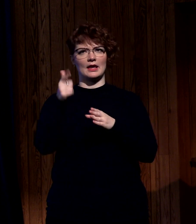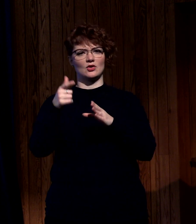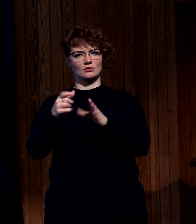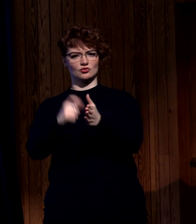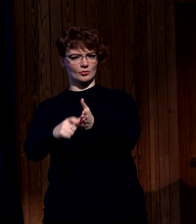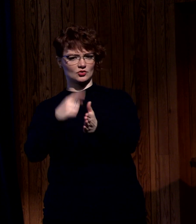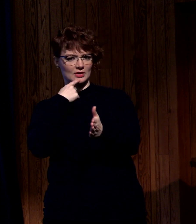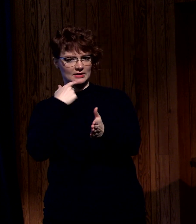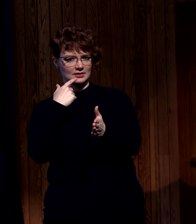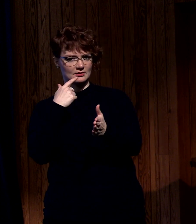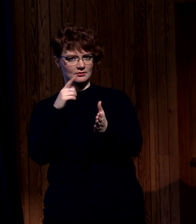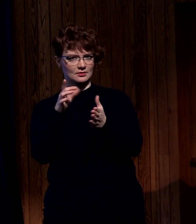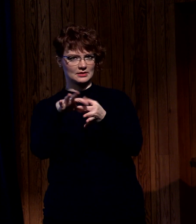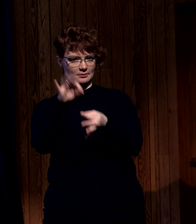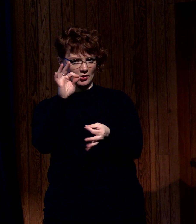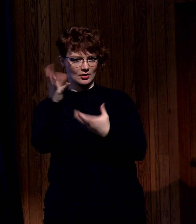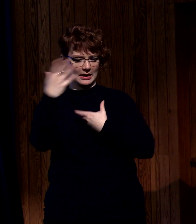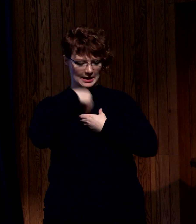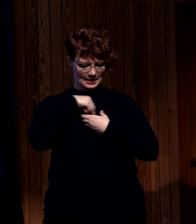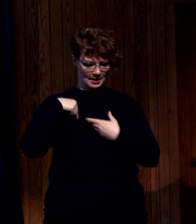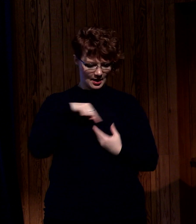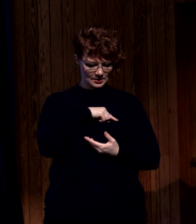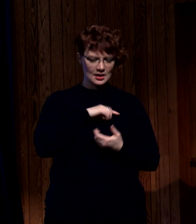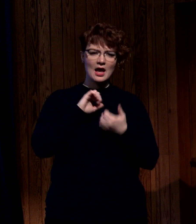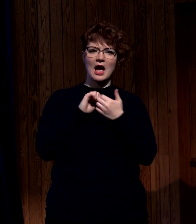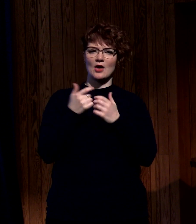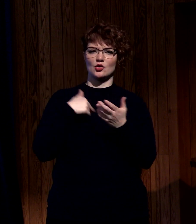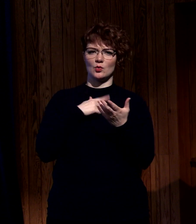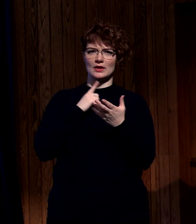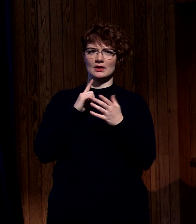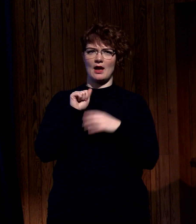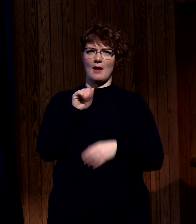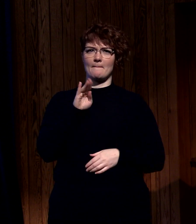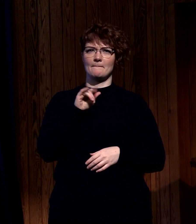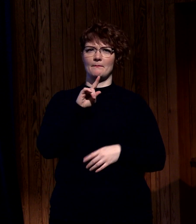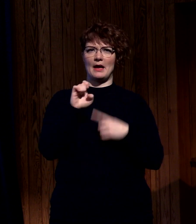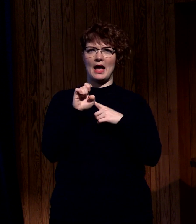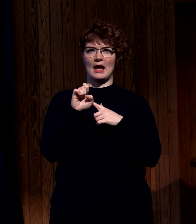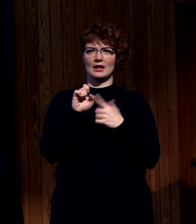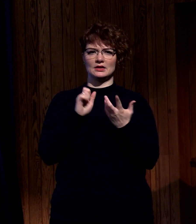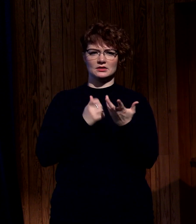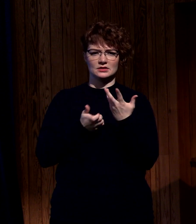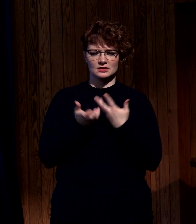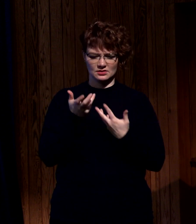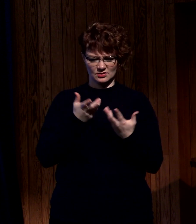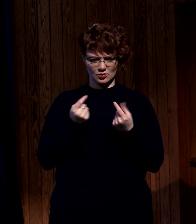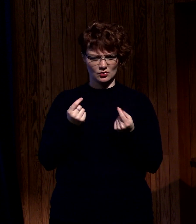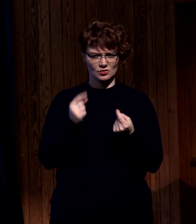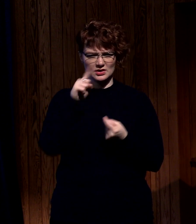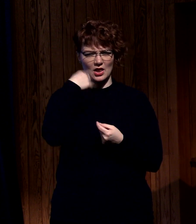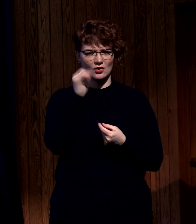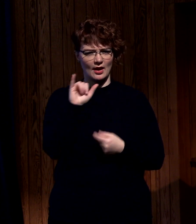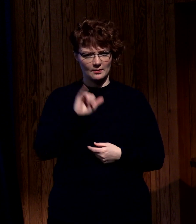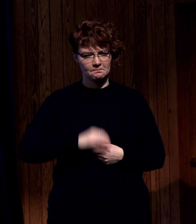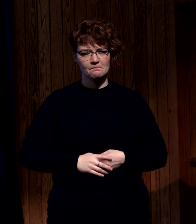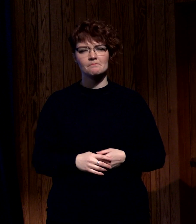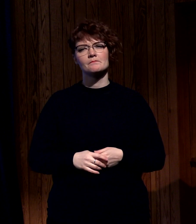us, then how do we engage in order to abide? Well, early